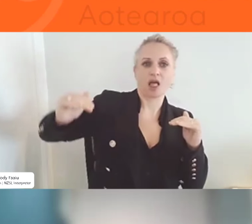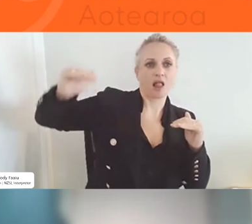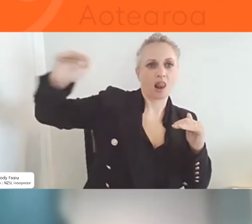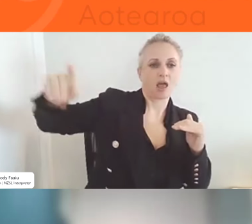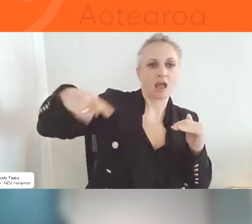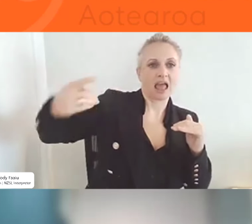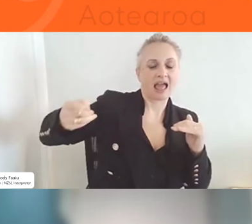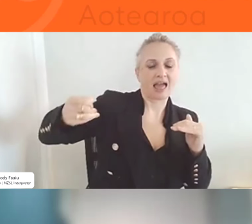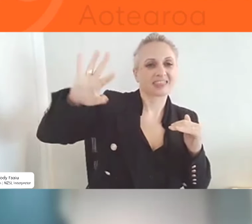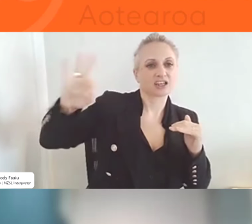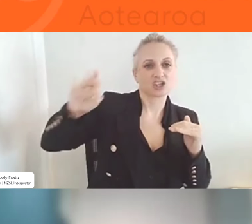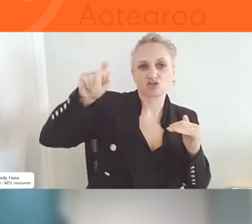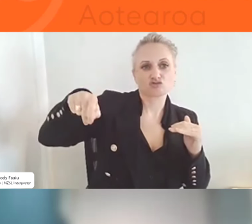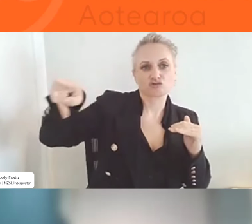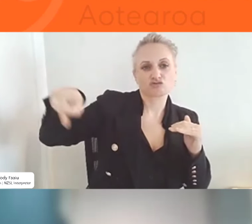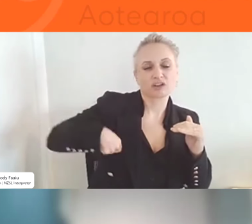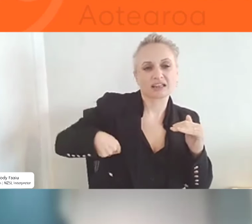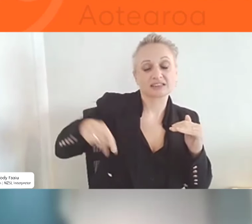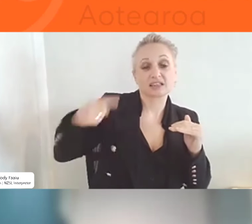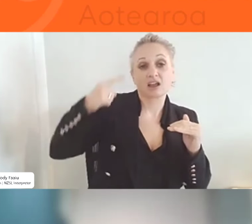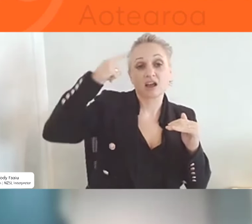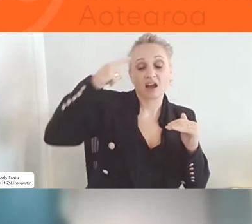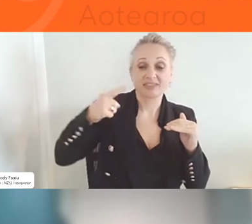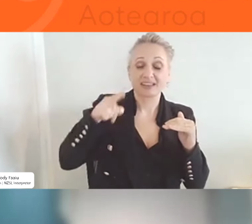to finance for these things that would help upgrade our existing